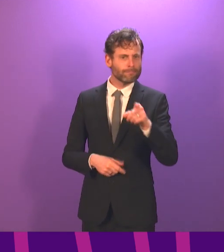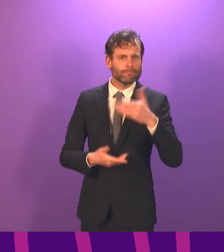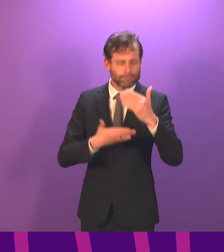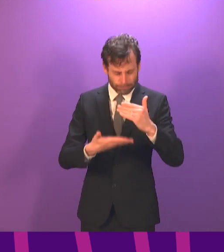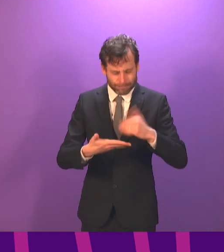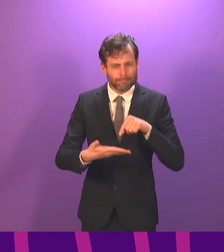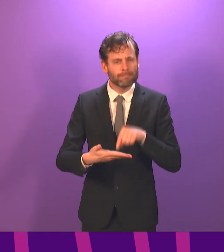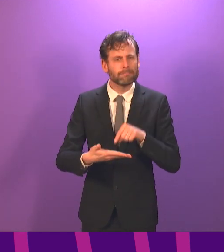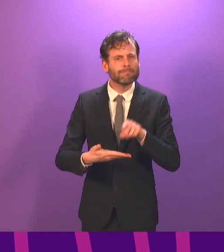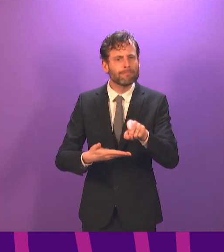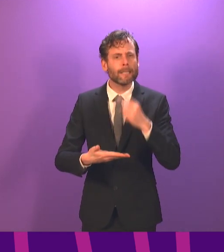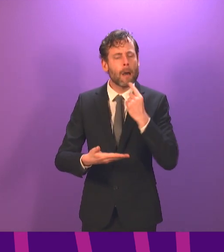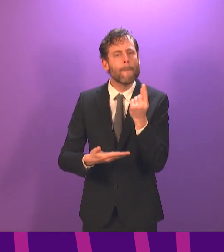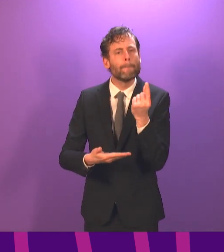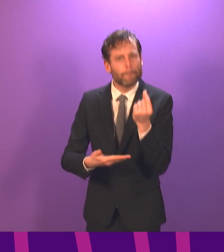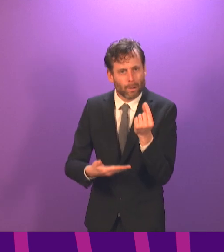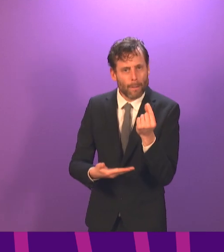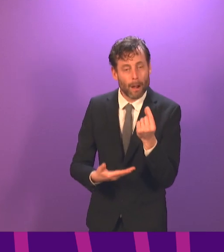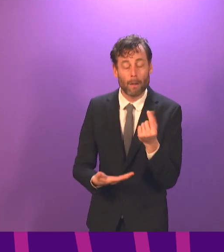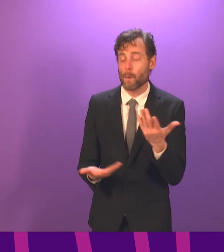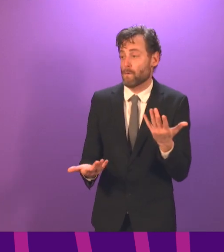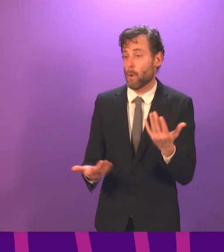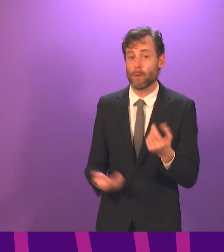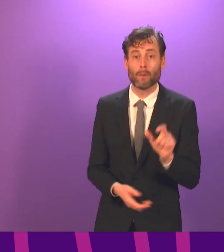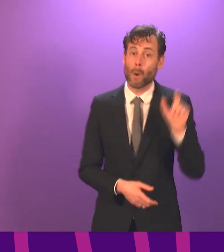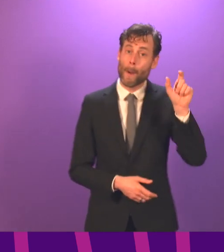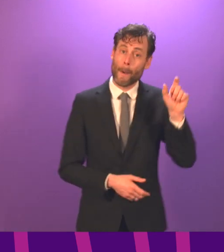that it will be possible for anyone who is unable to vote in person